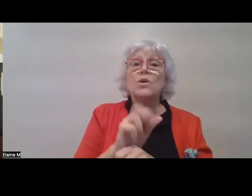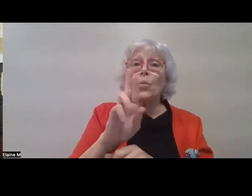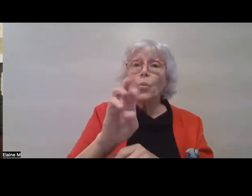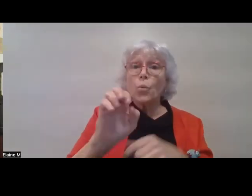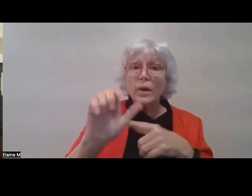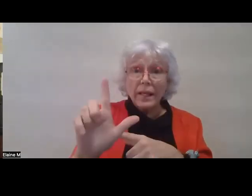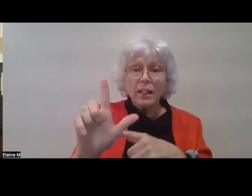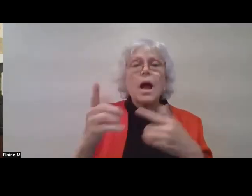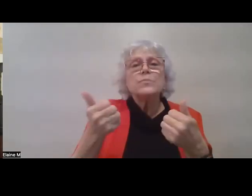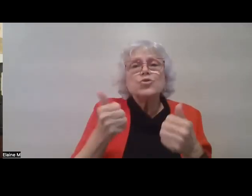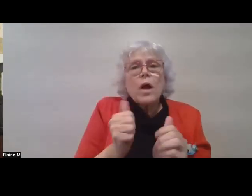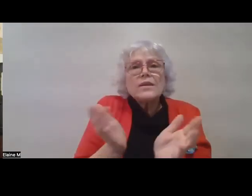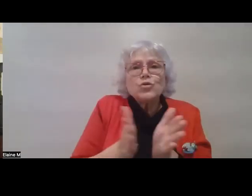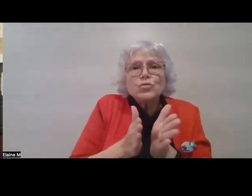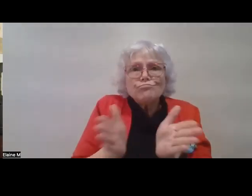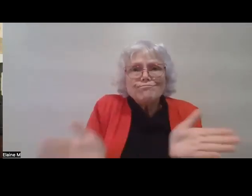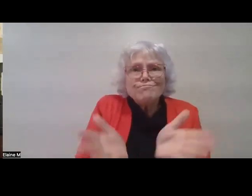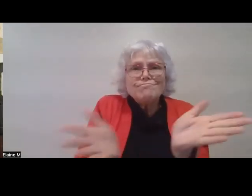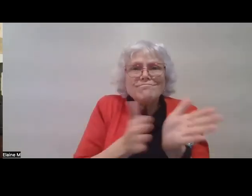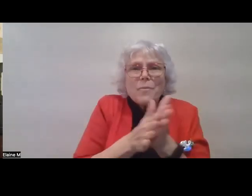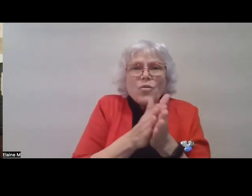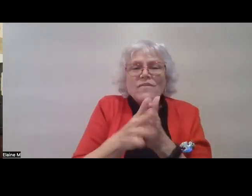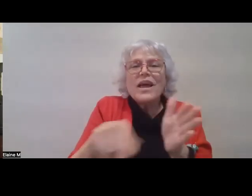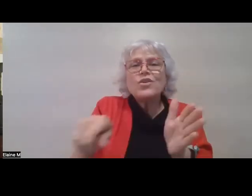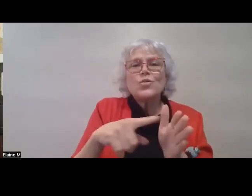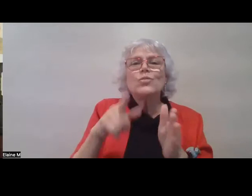hopes that you will be a driving force for change